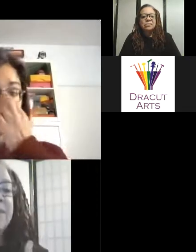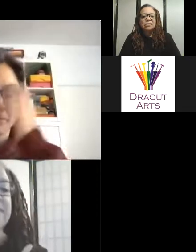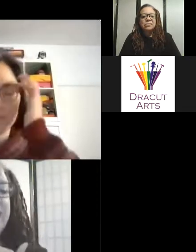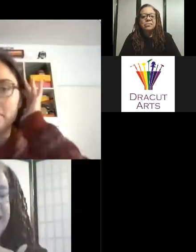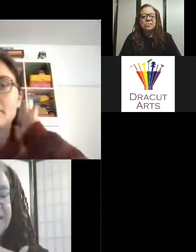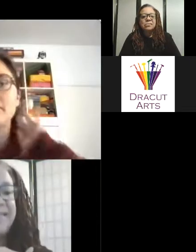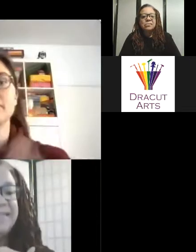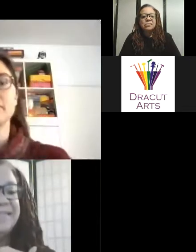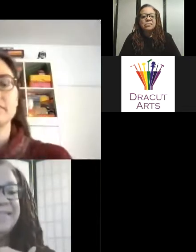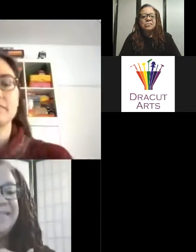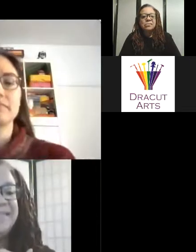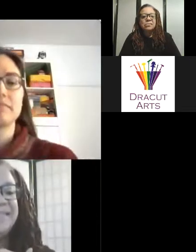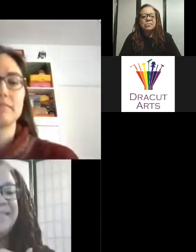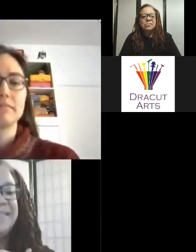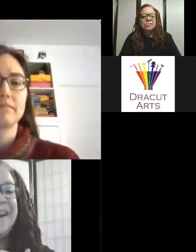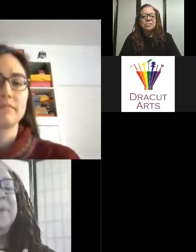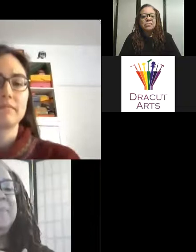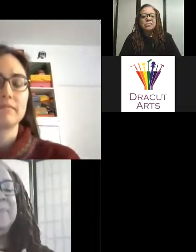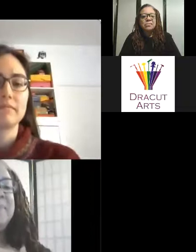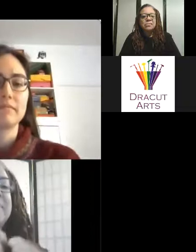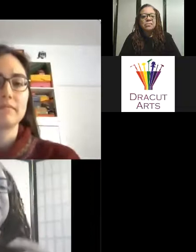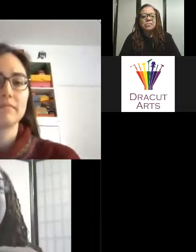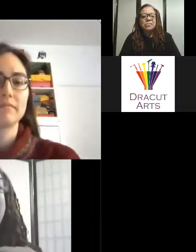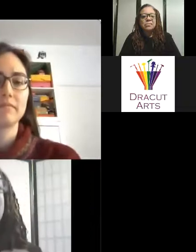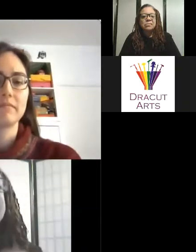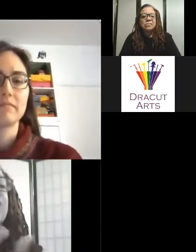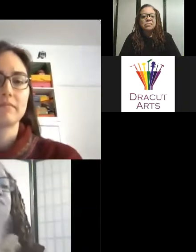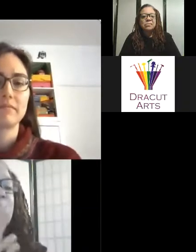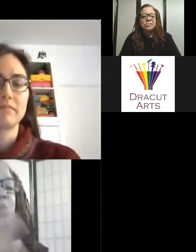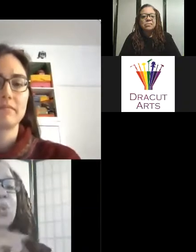Um I was at-- I was at a school, the Well School in Peterborough here.